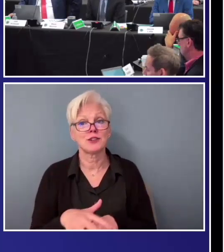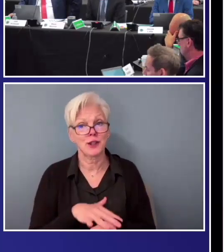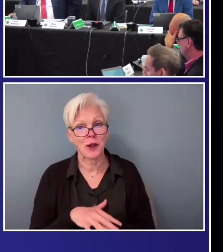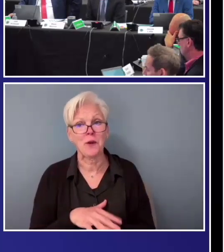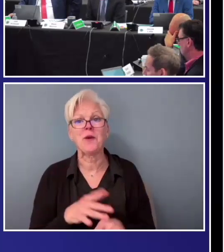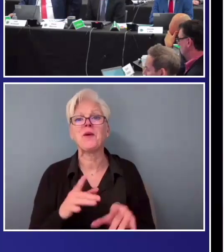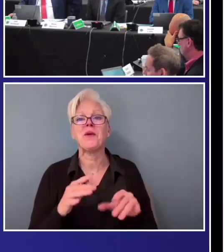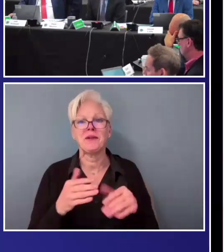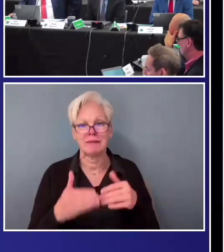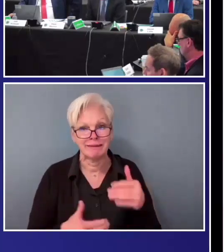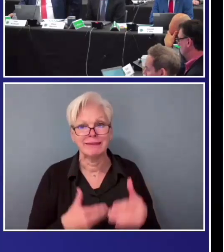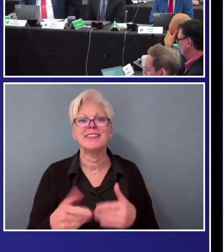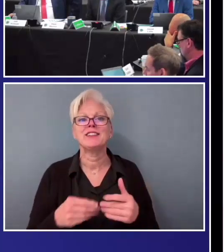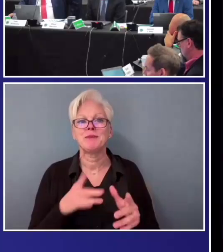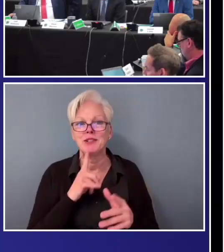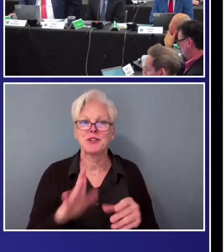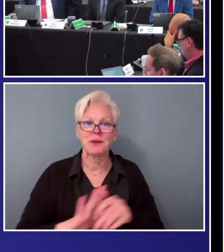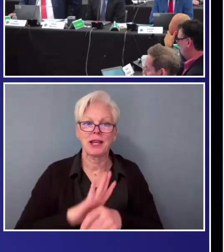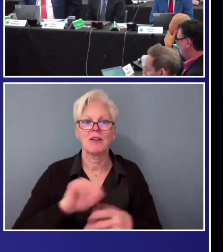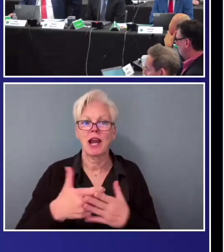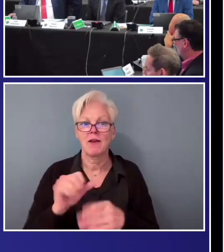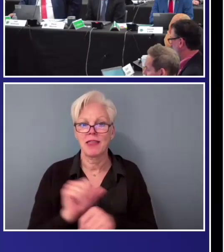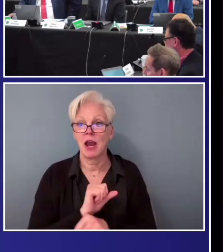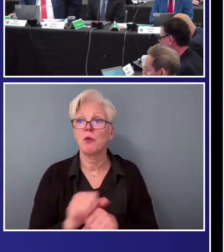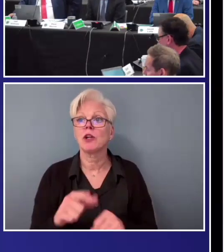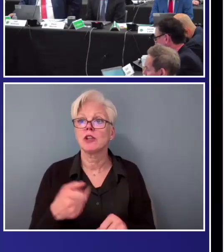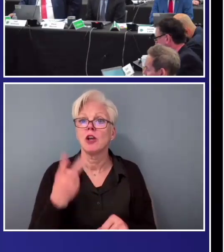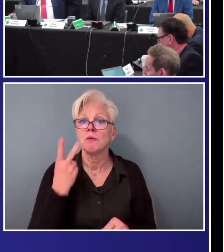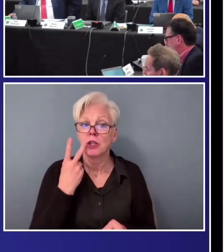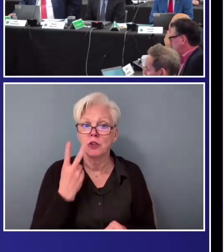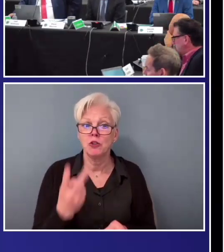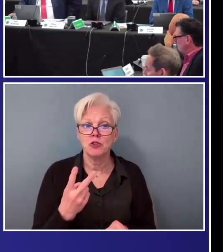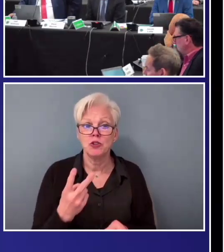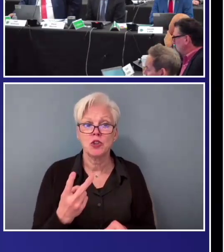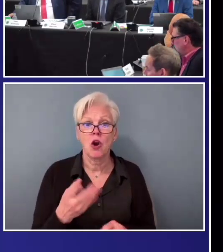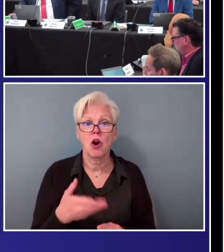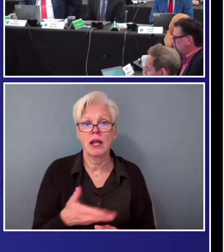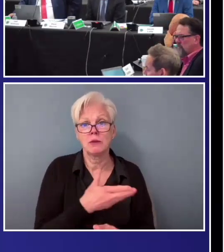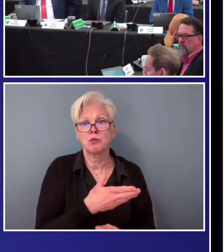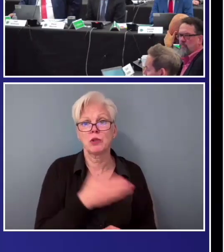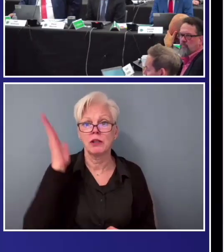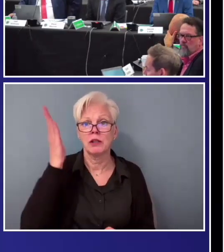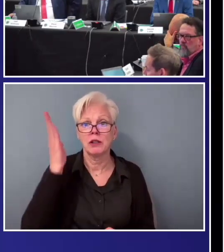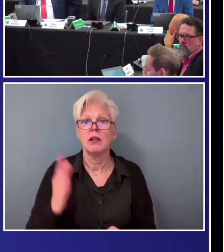that we cover how that works. You saw, though, in the earlier presentation, excellent presentation by